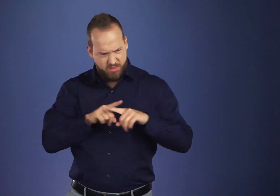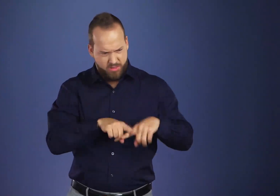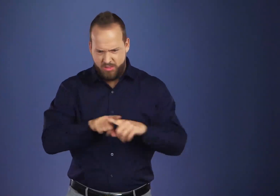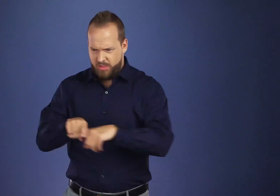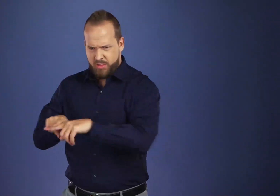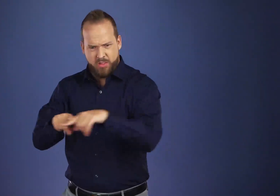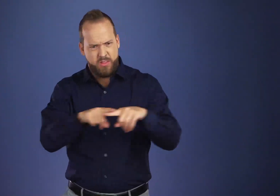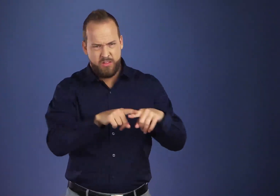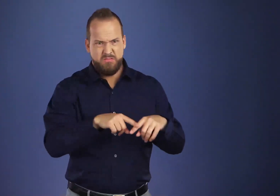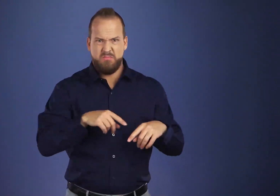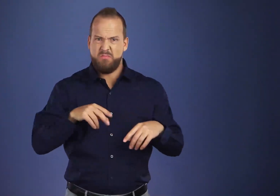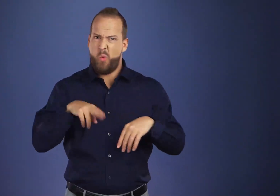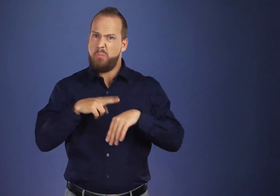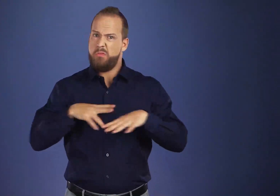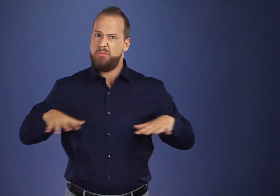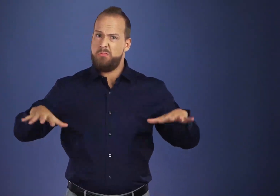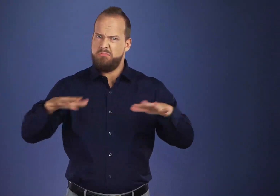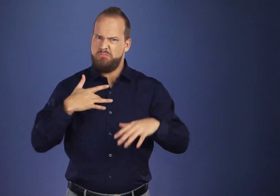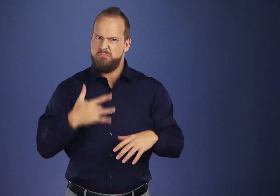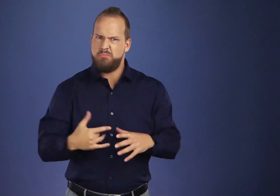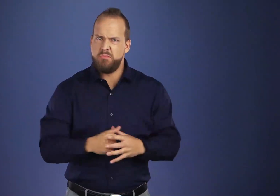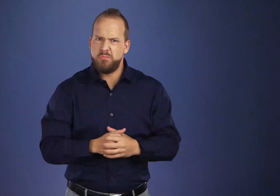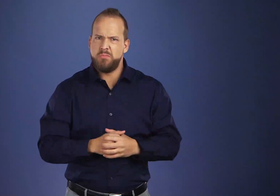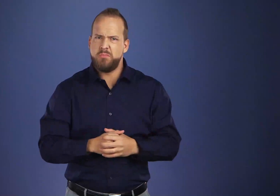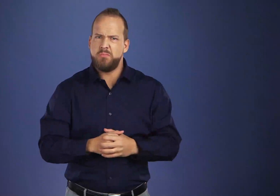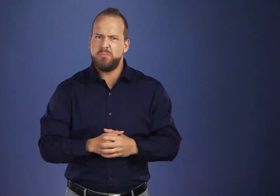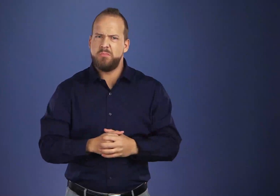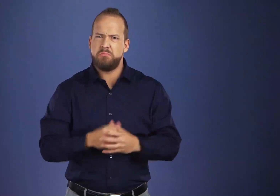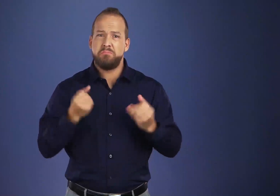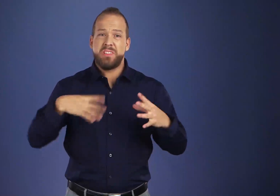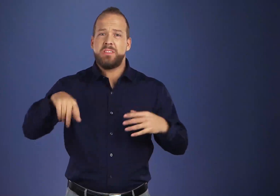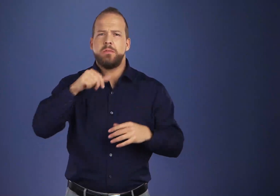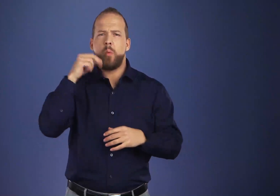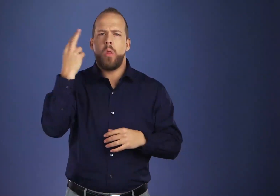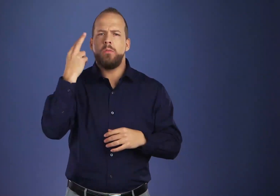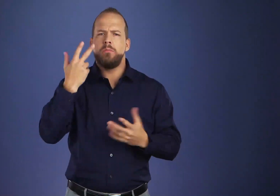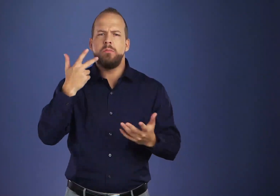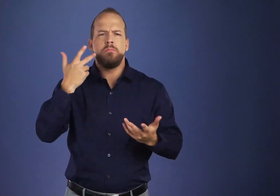In this area it is startling to discover how dependent we really are